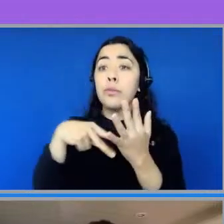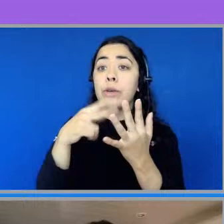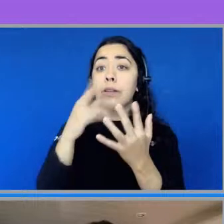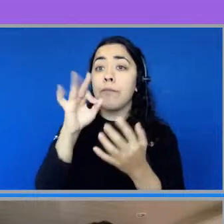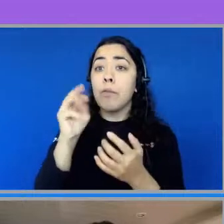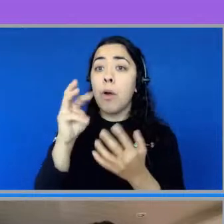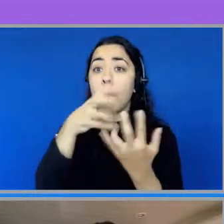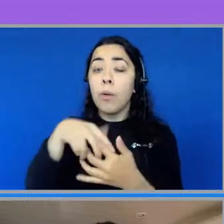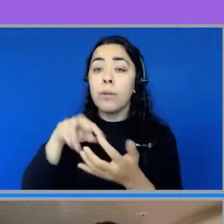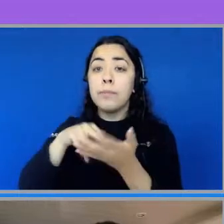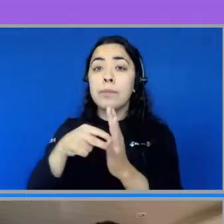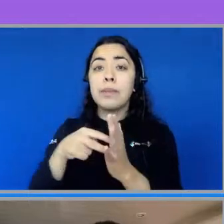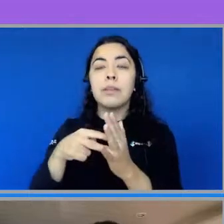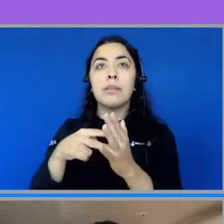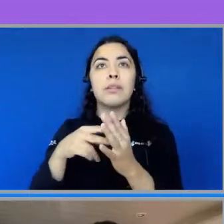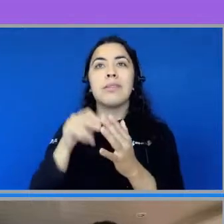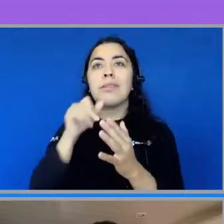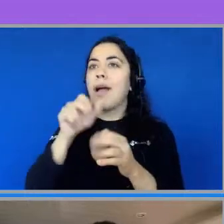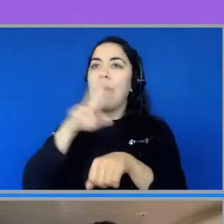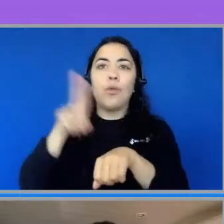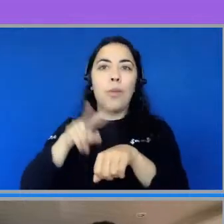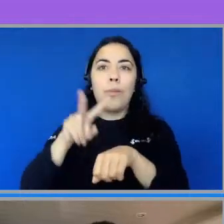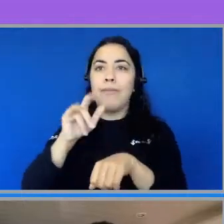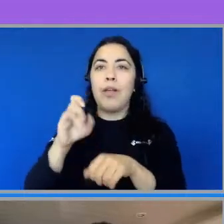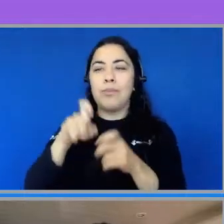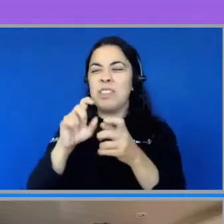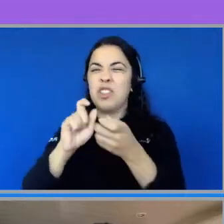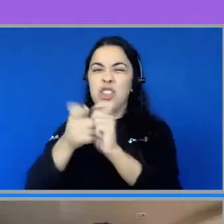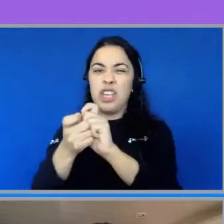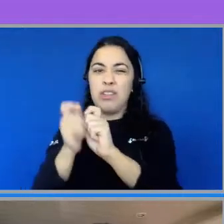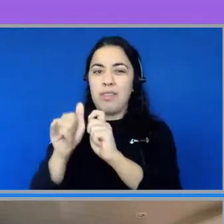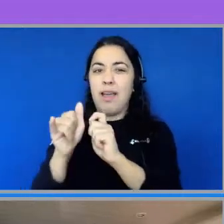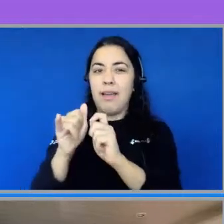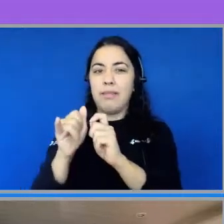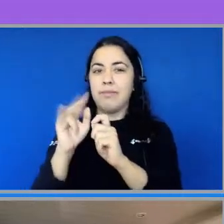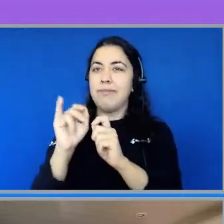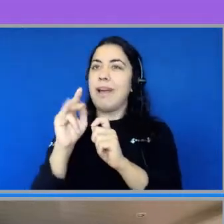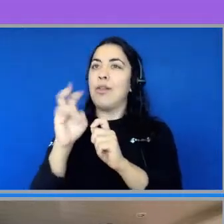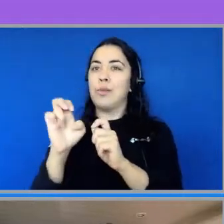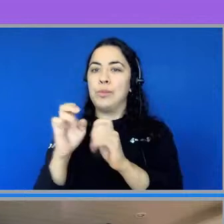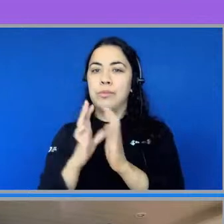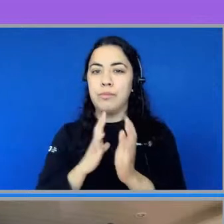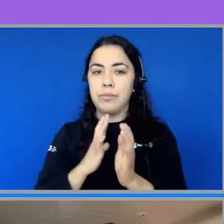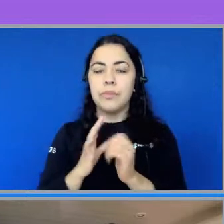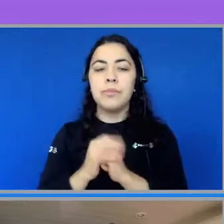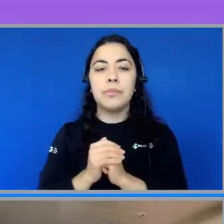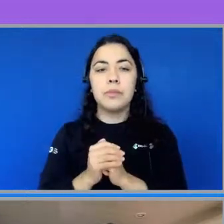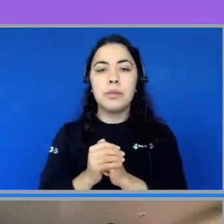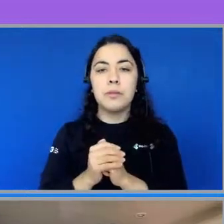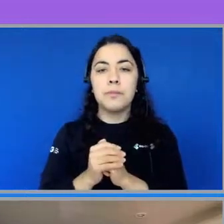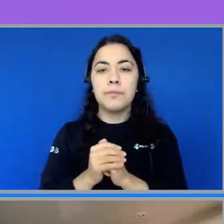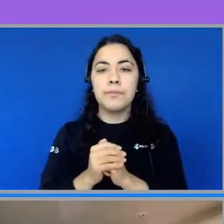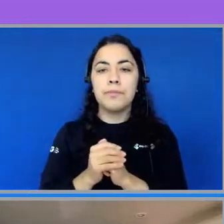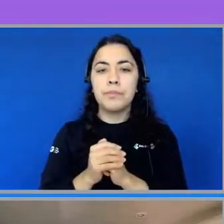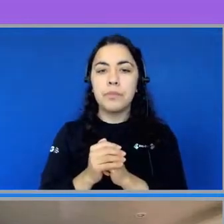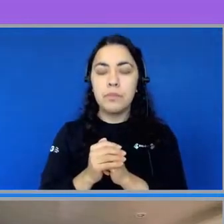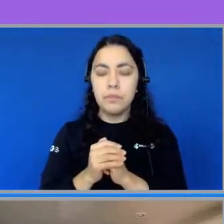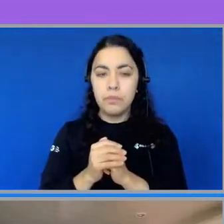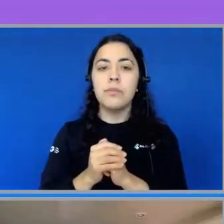value other than normal. So what are the properties of the values